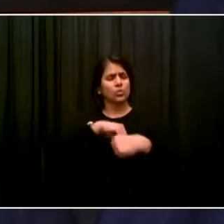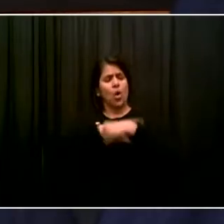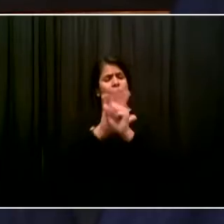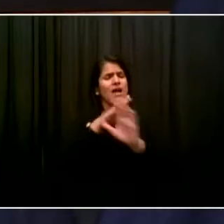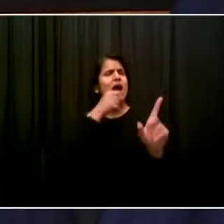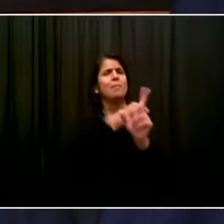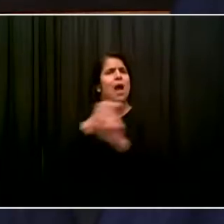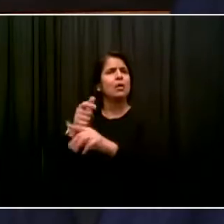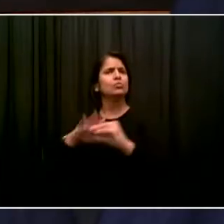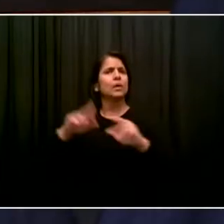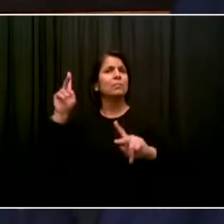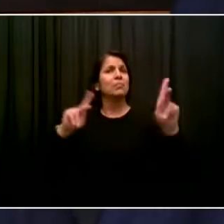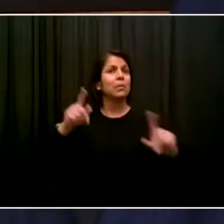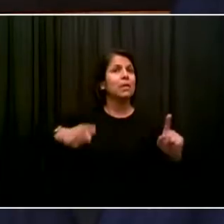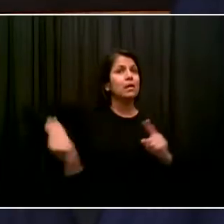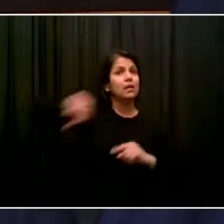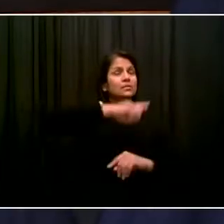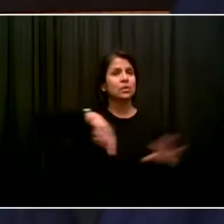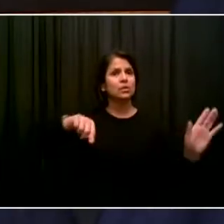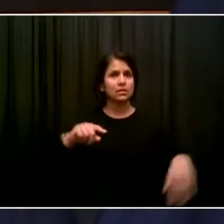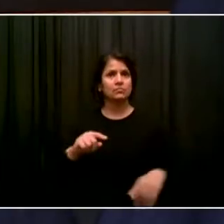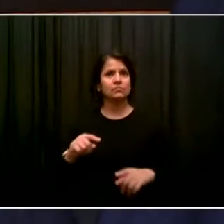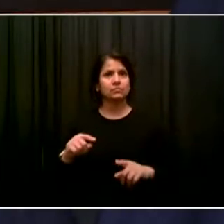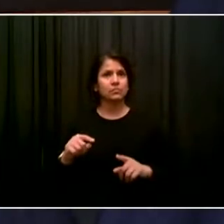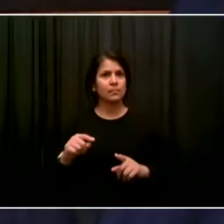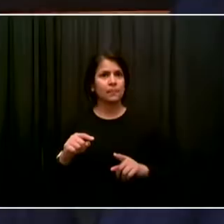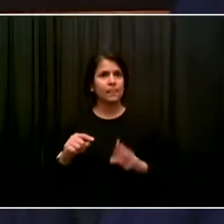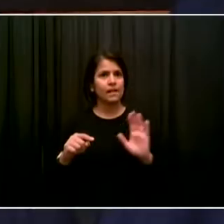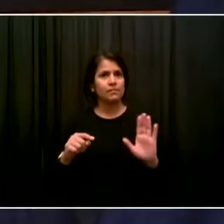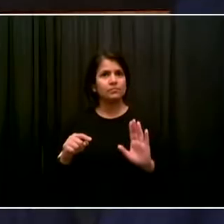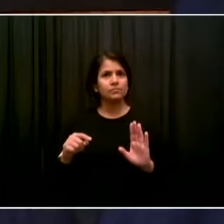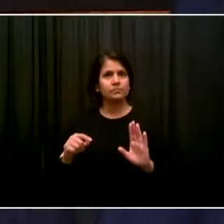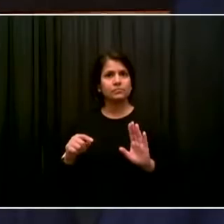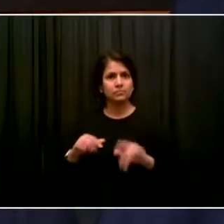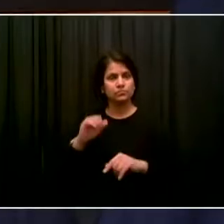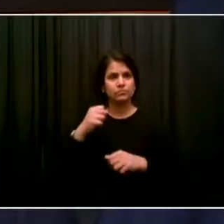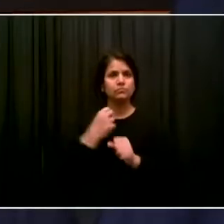GET TO SCHOOL.